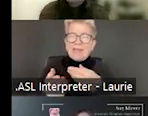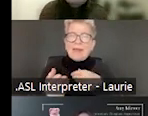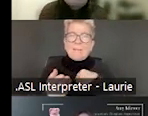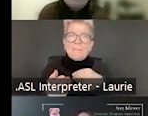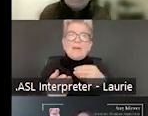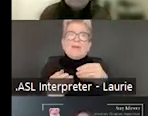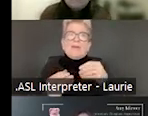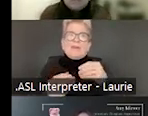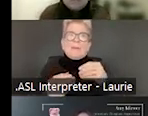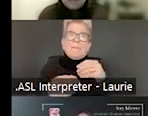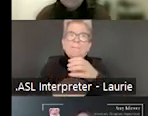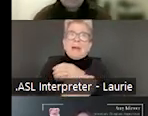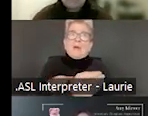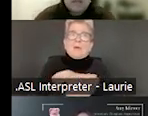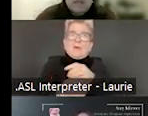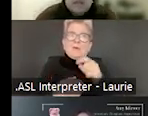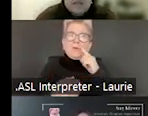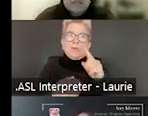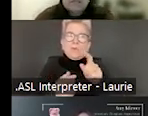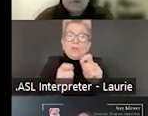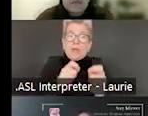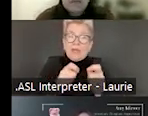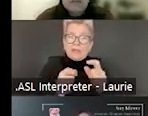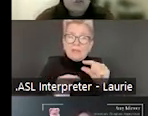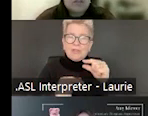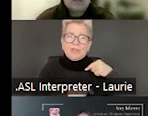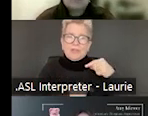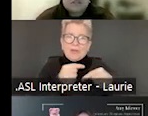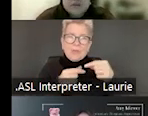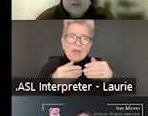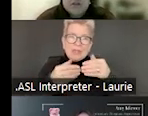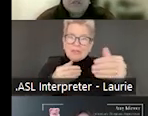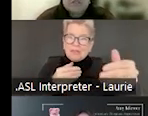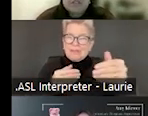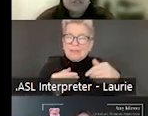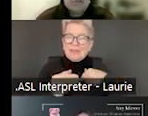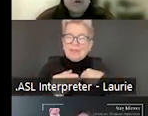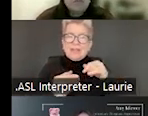one way we can support that is by having early and transparent conversations about